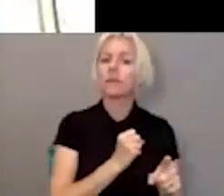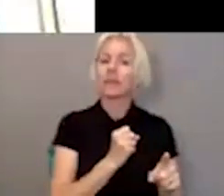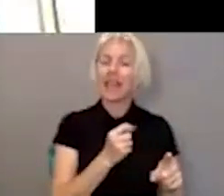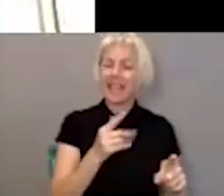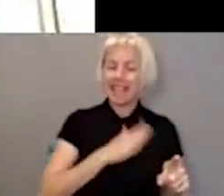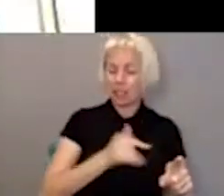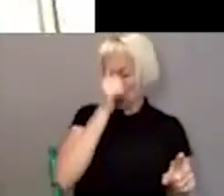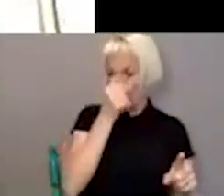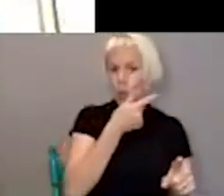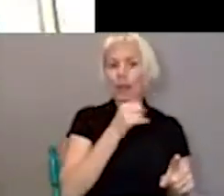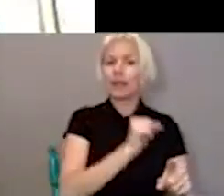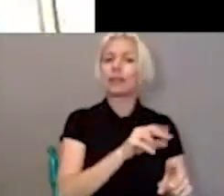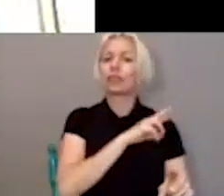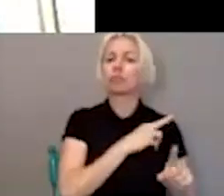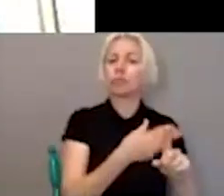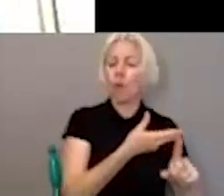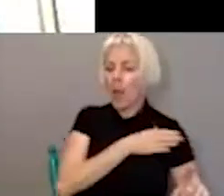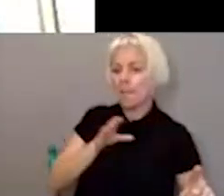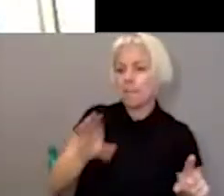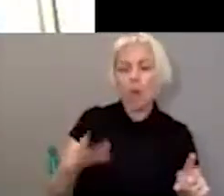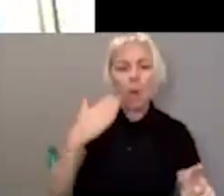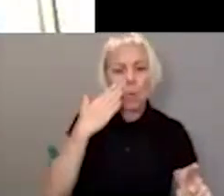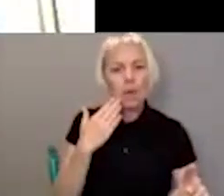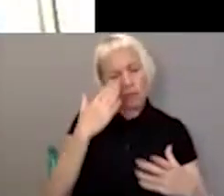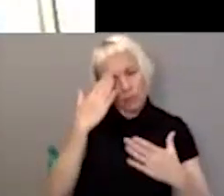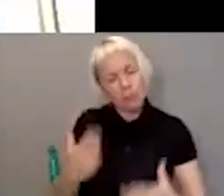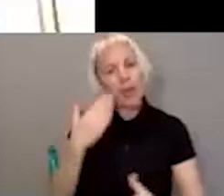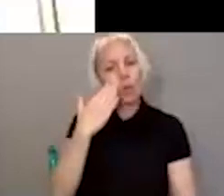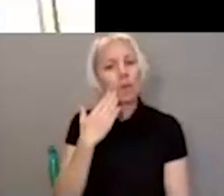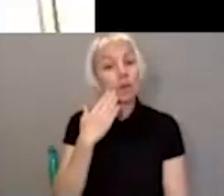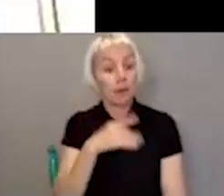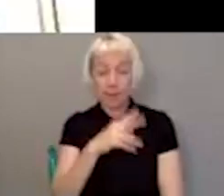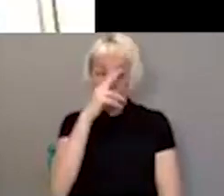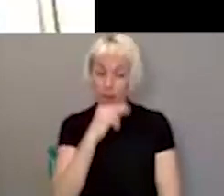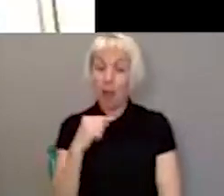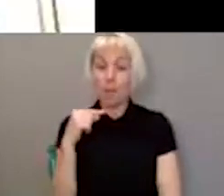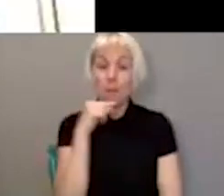and make sure that even as a very young person and a young man that he calls those things